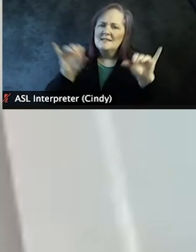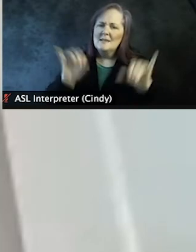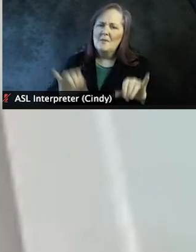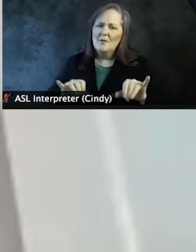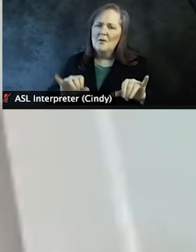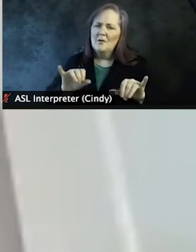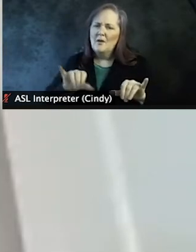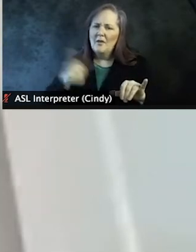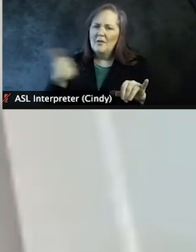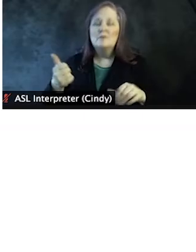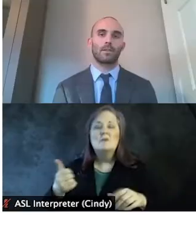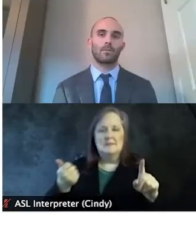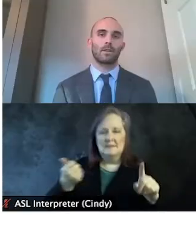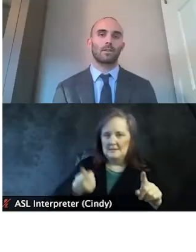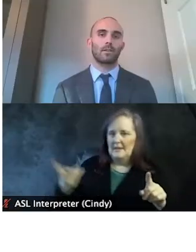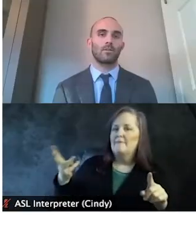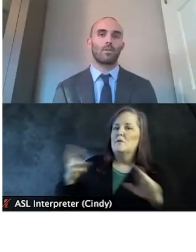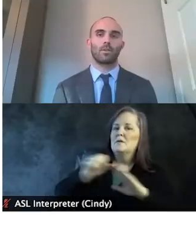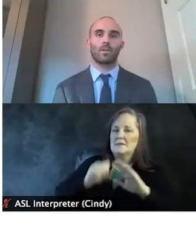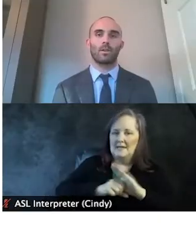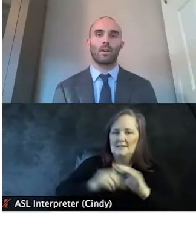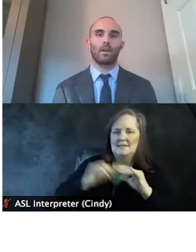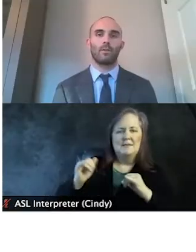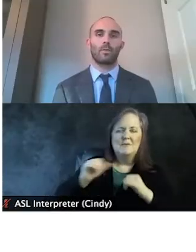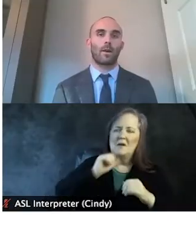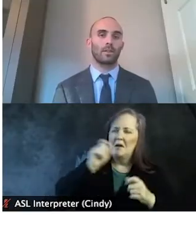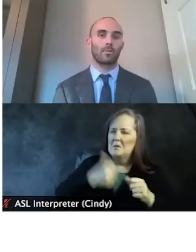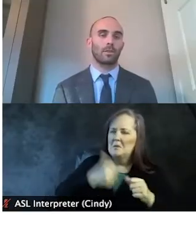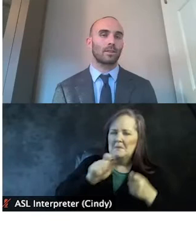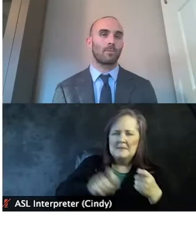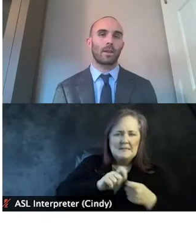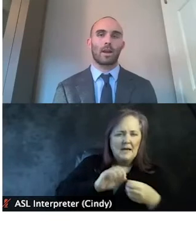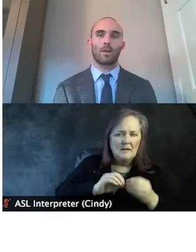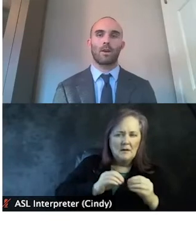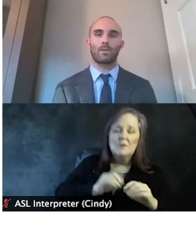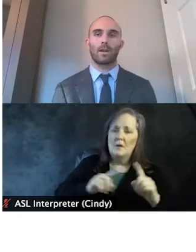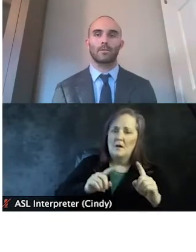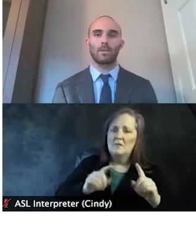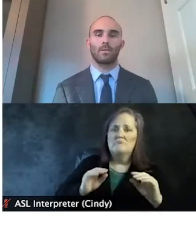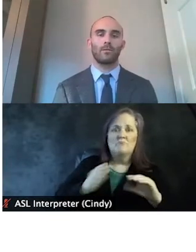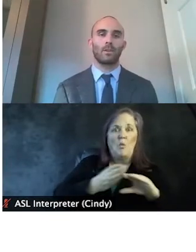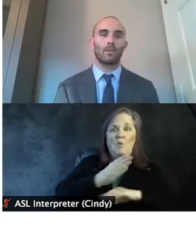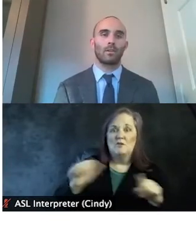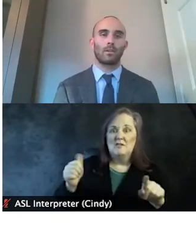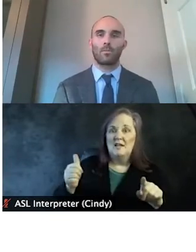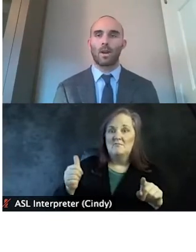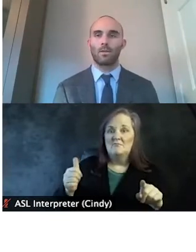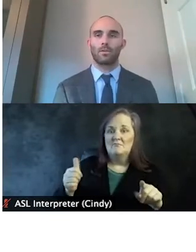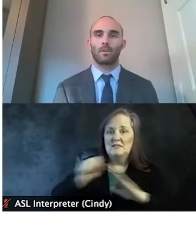bill increases. This means that the new owner of a property typically ends up paying a higher property tax bill than the prior owner.